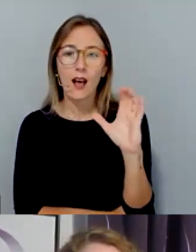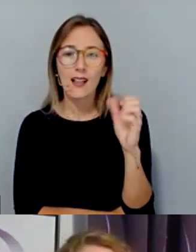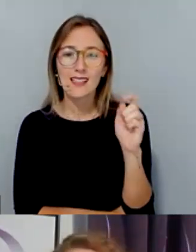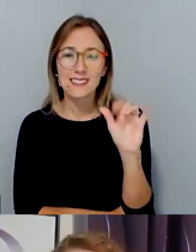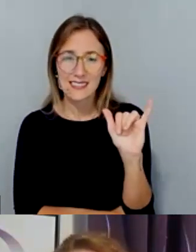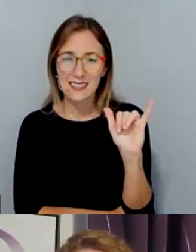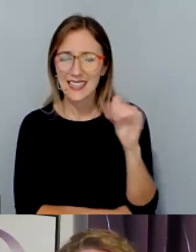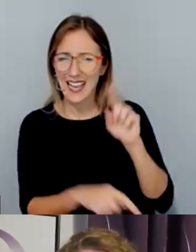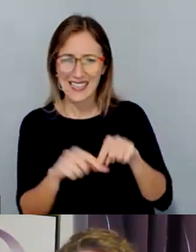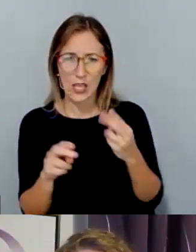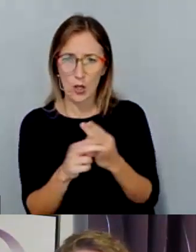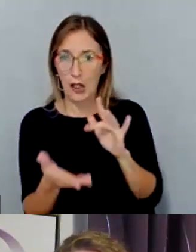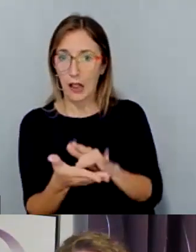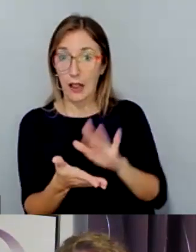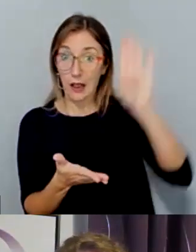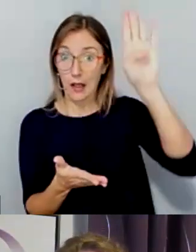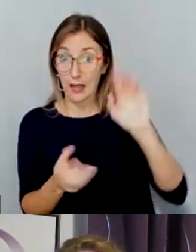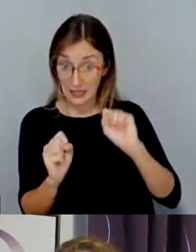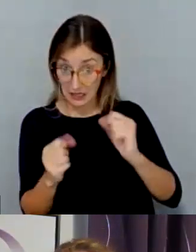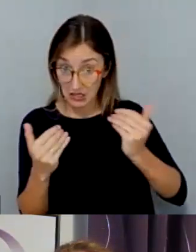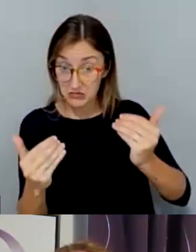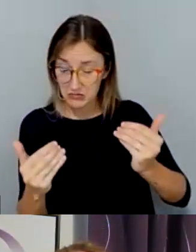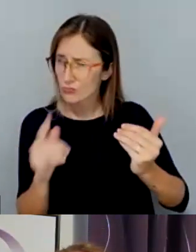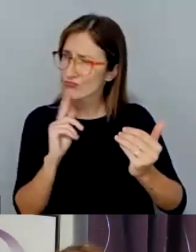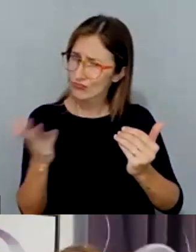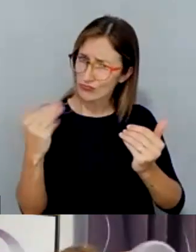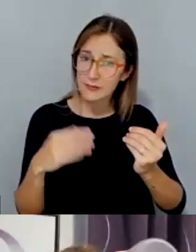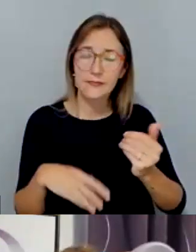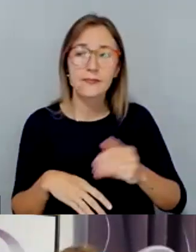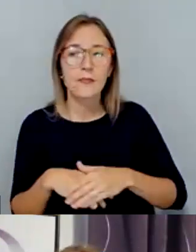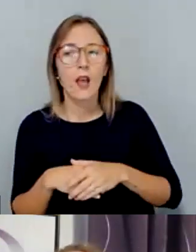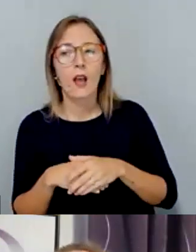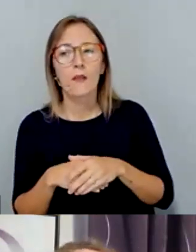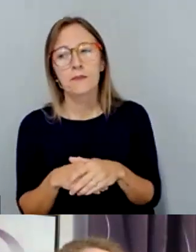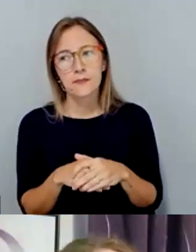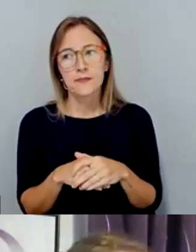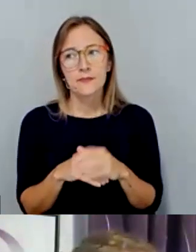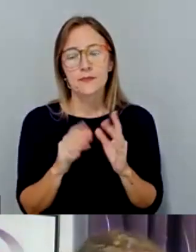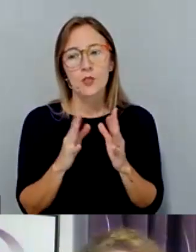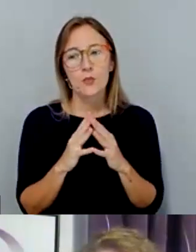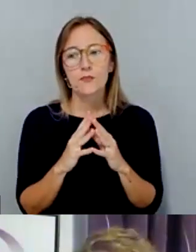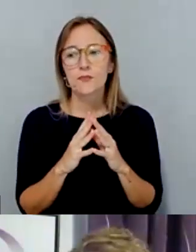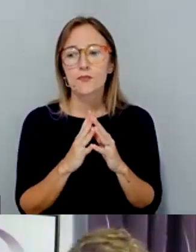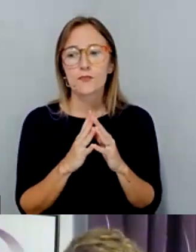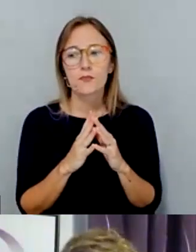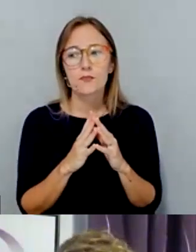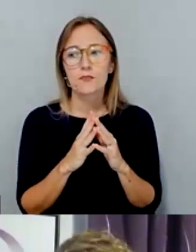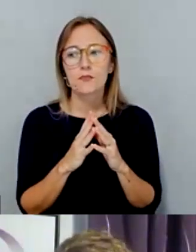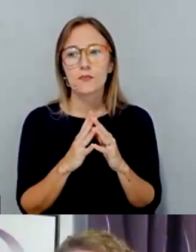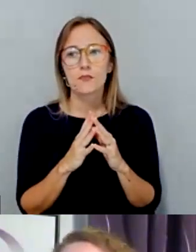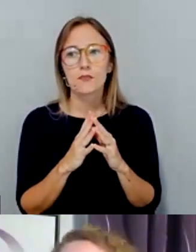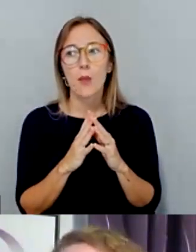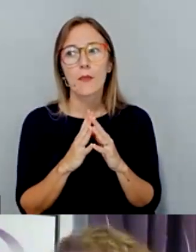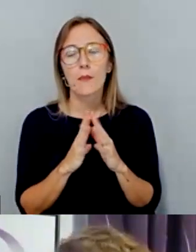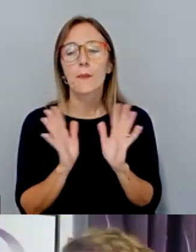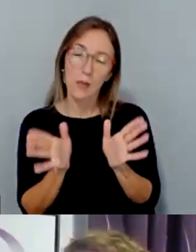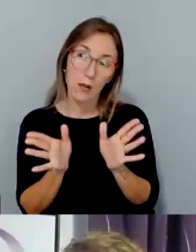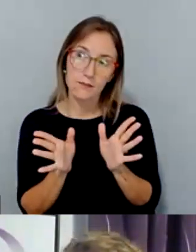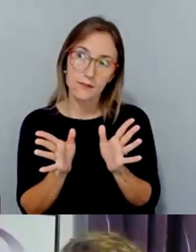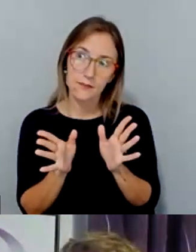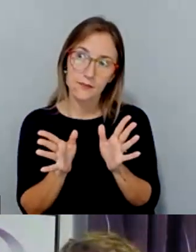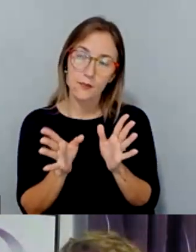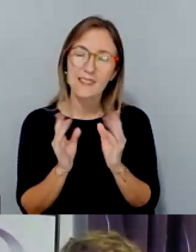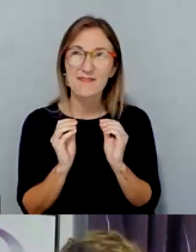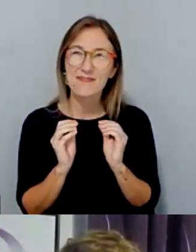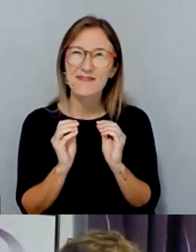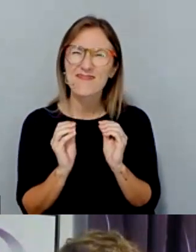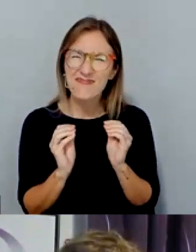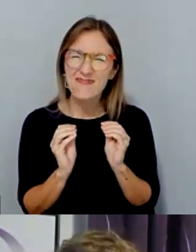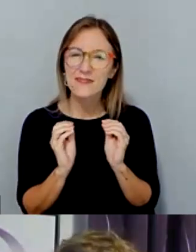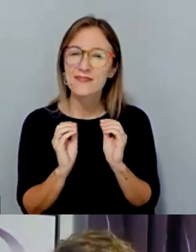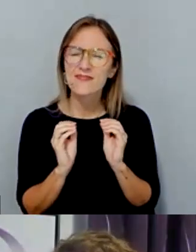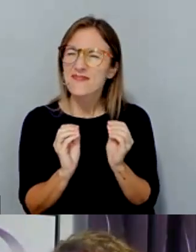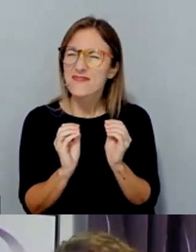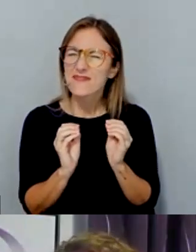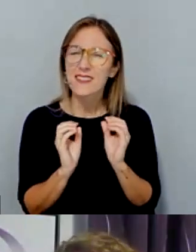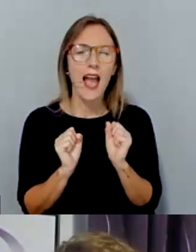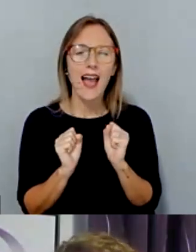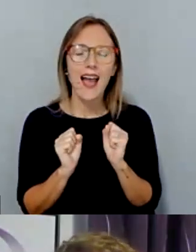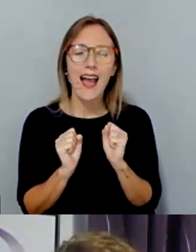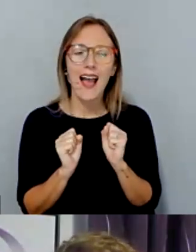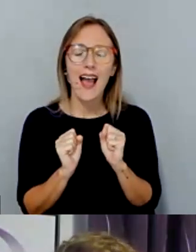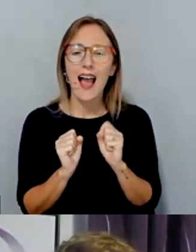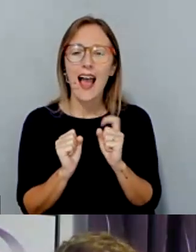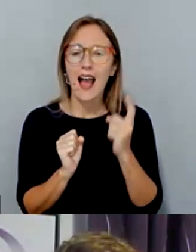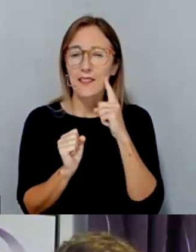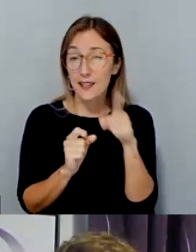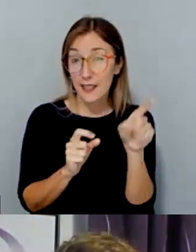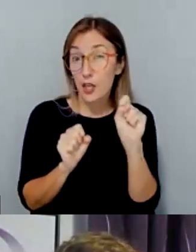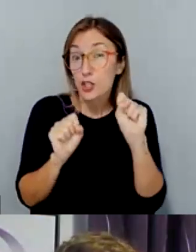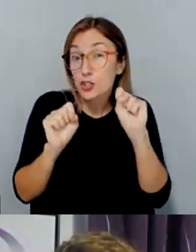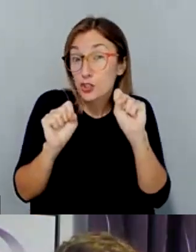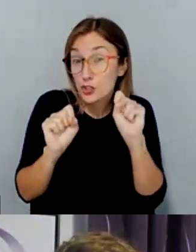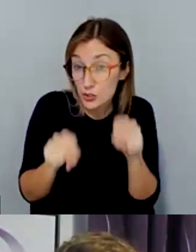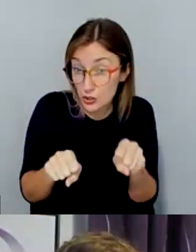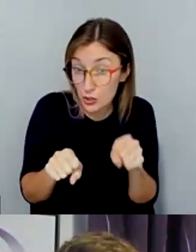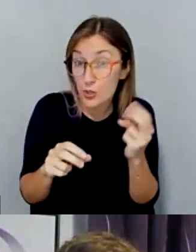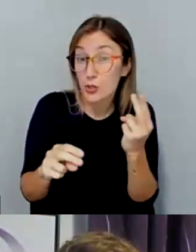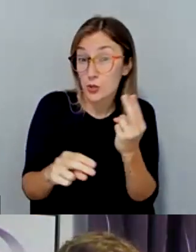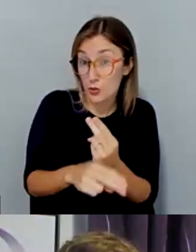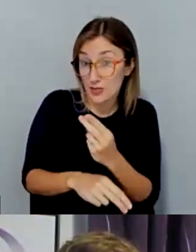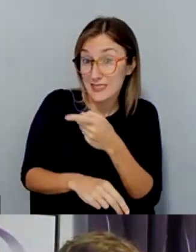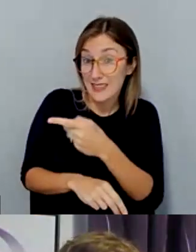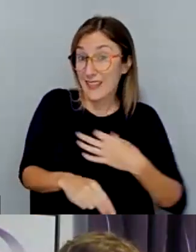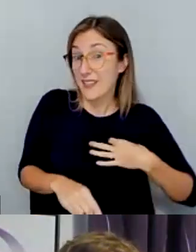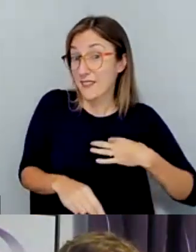Anyone else have thoughts on this or feelings?